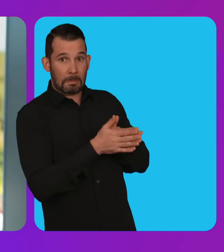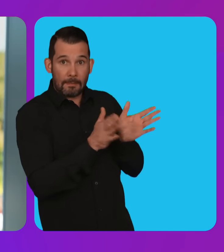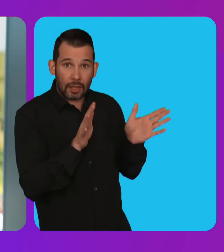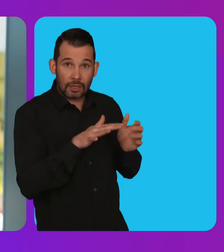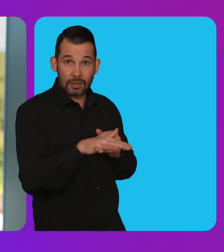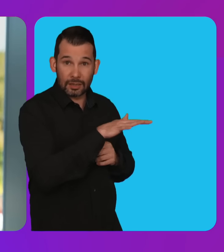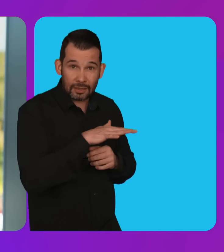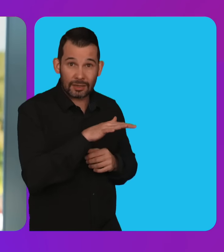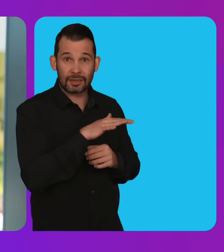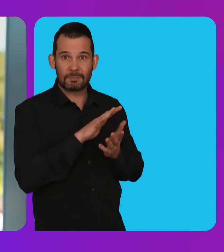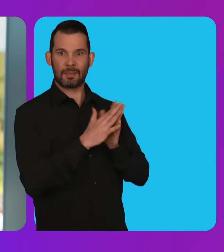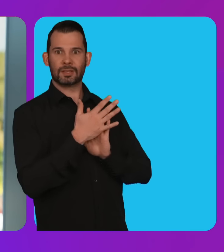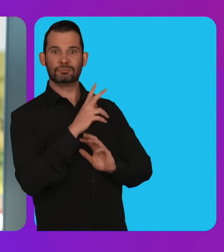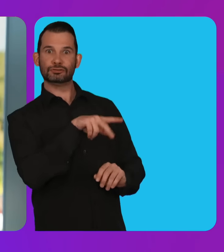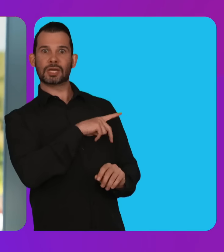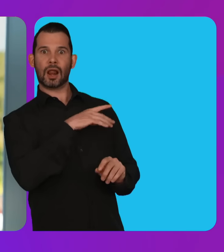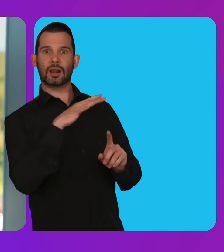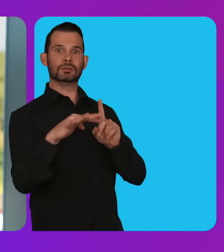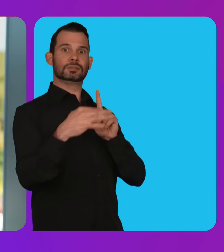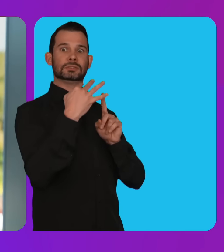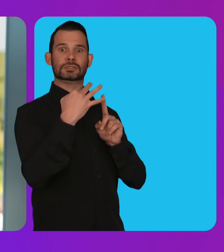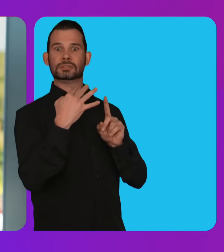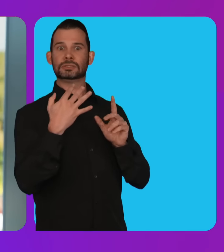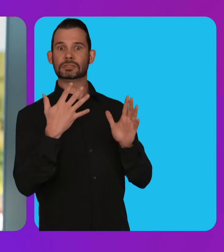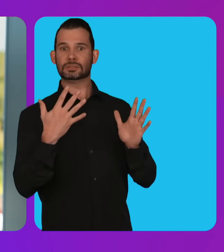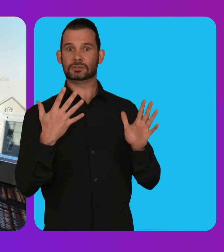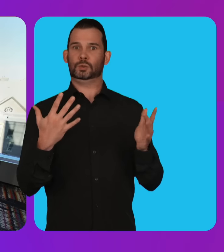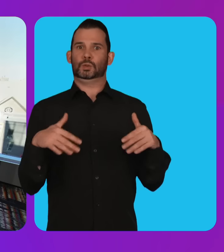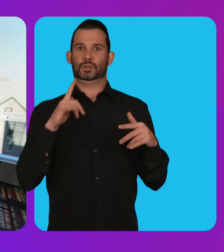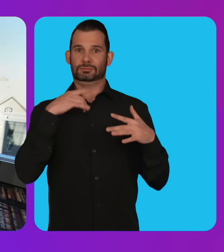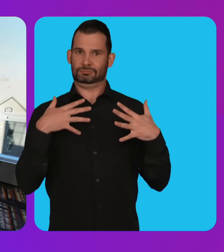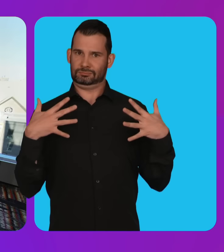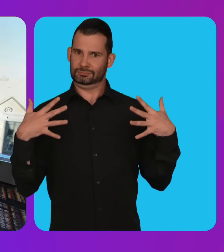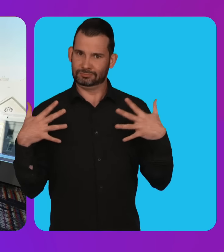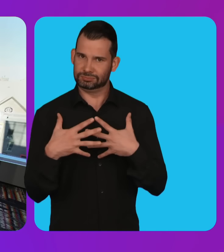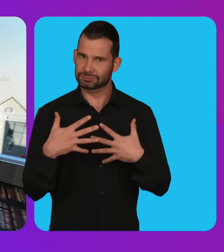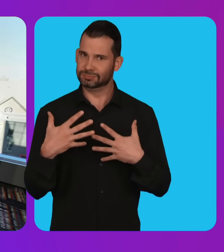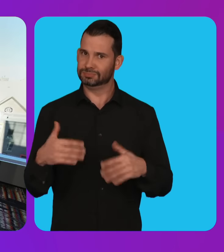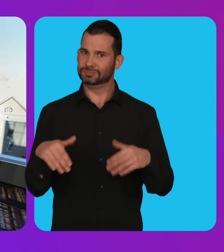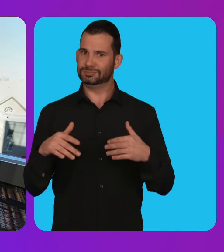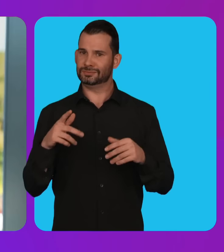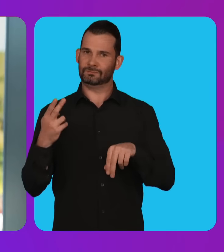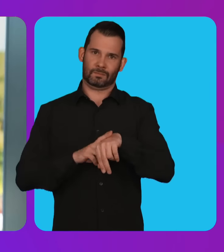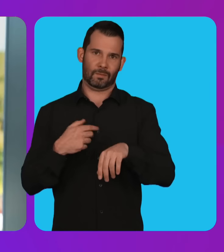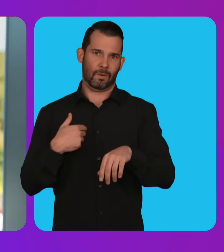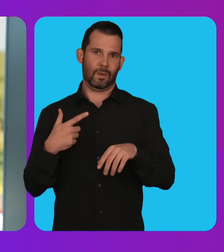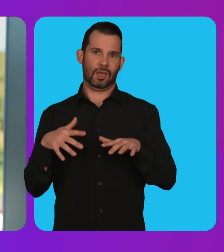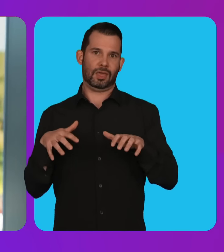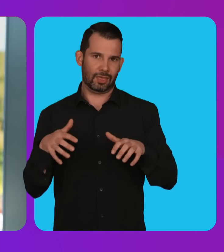to the public sector, of becoming a personality, it was frankly terrifying.